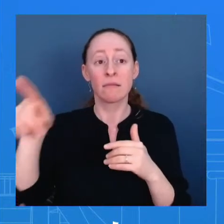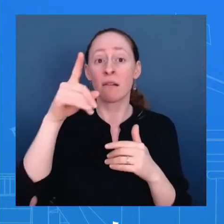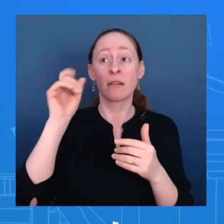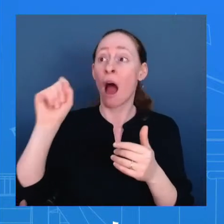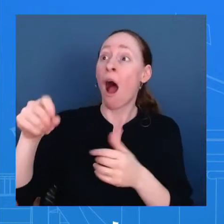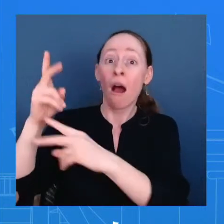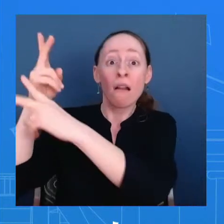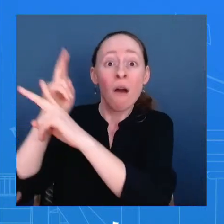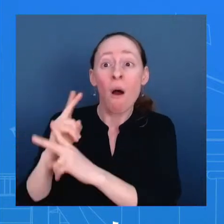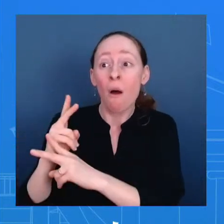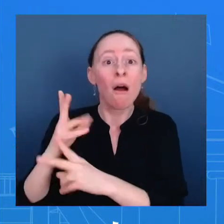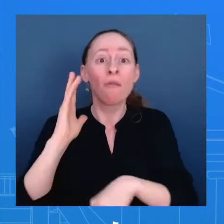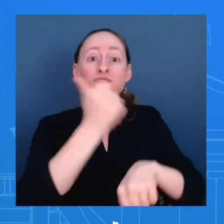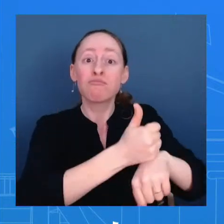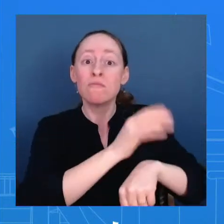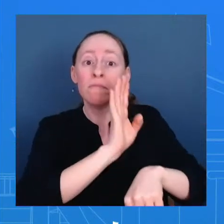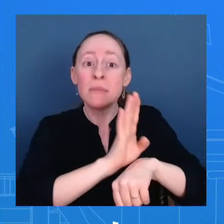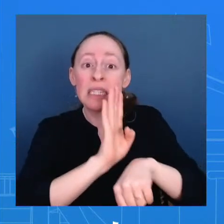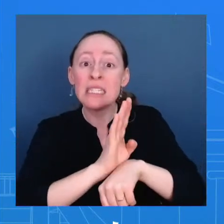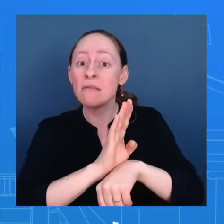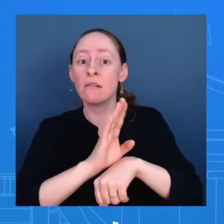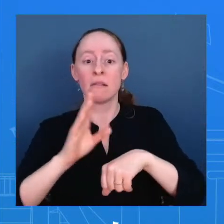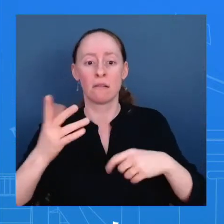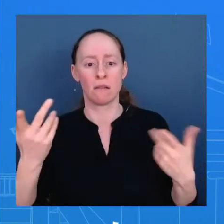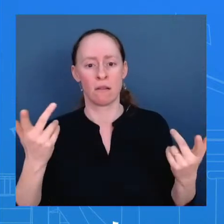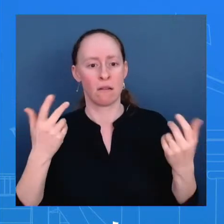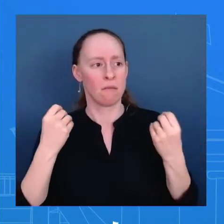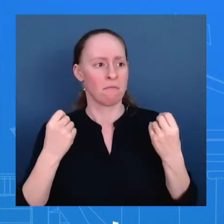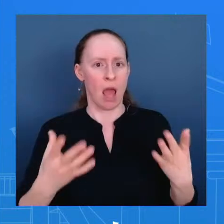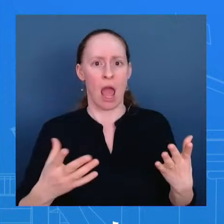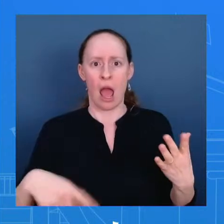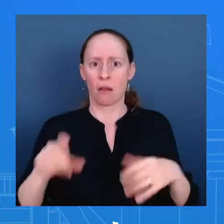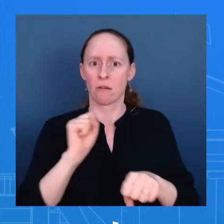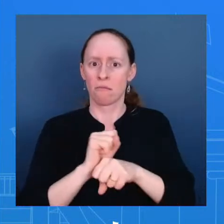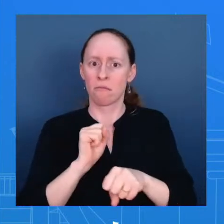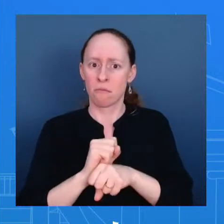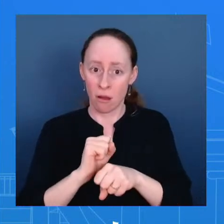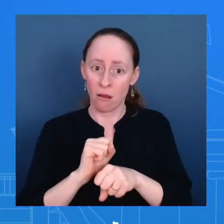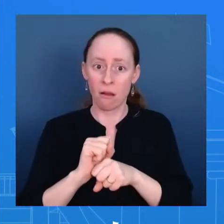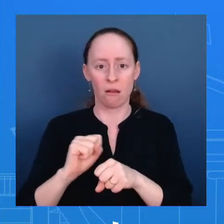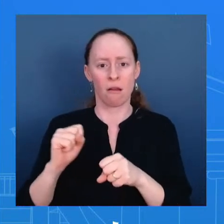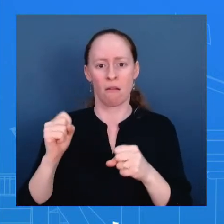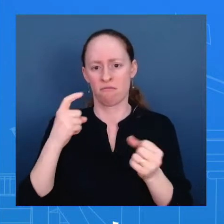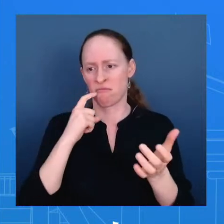low unemployment rates but the greatest increase in number of Black-owned businesses in 30 years;